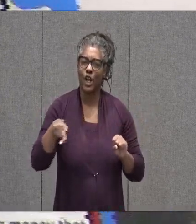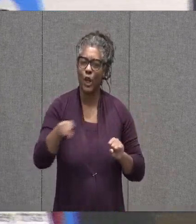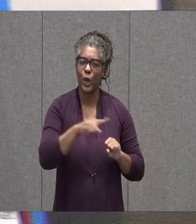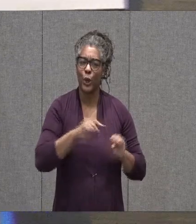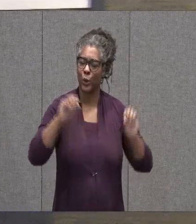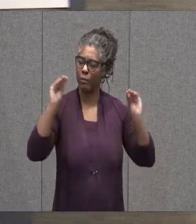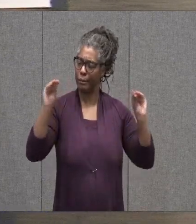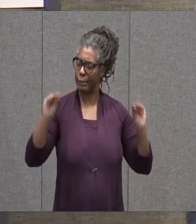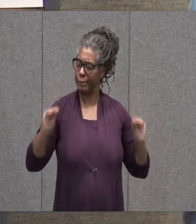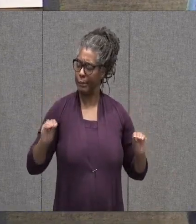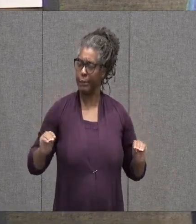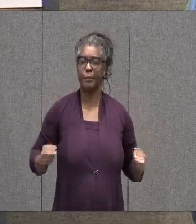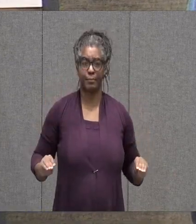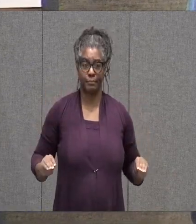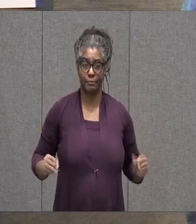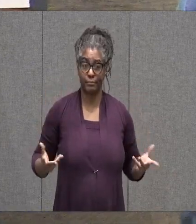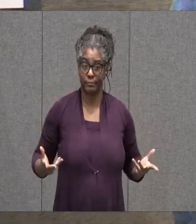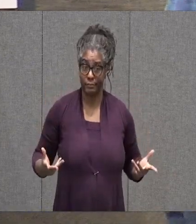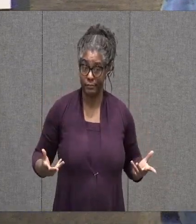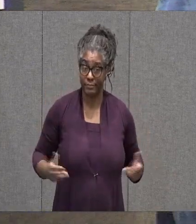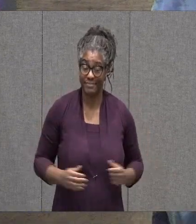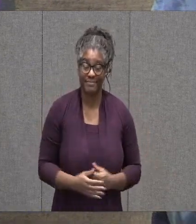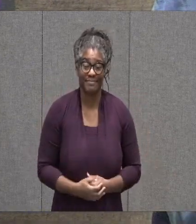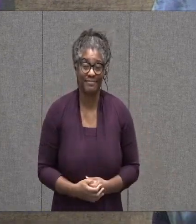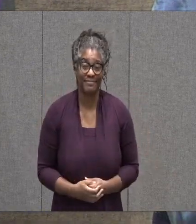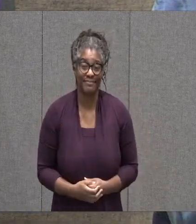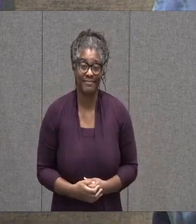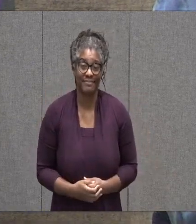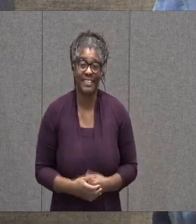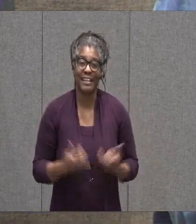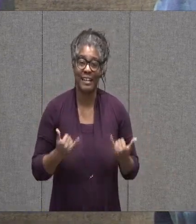And now we're gonna find out more about goods and services.